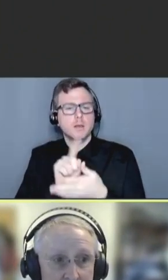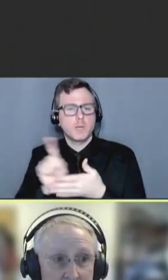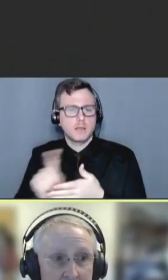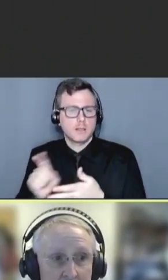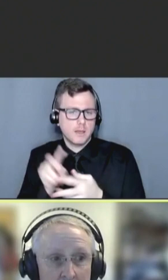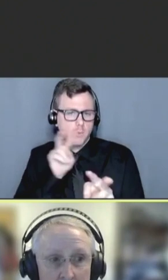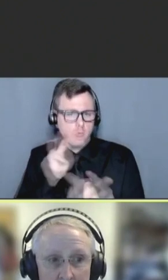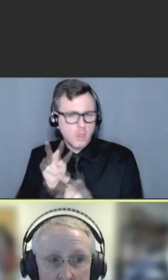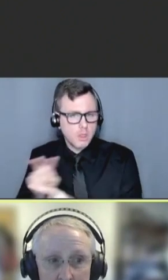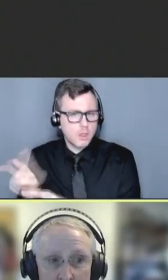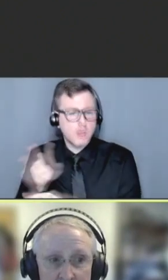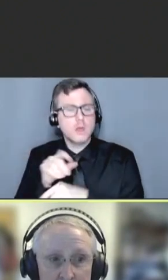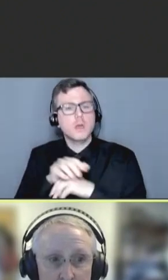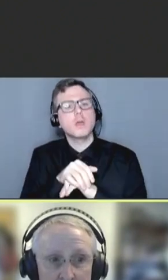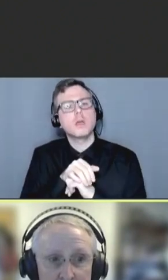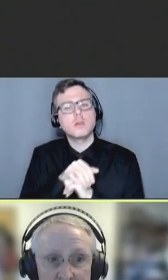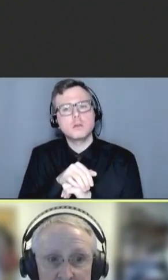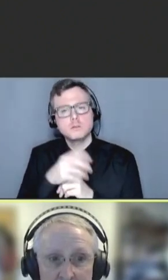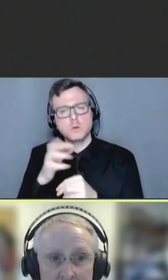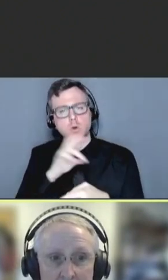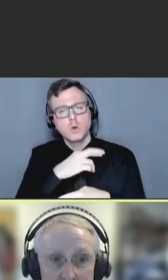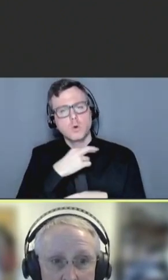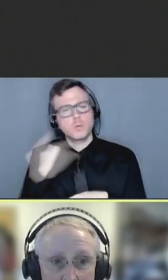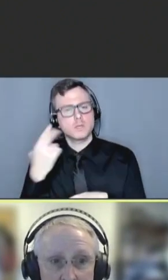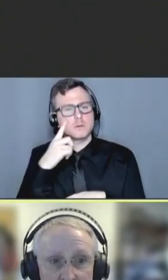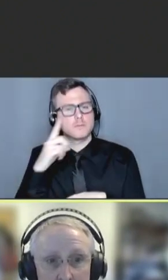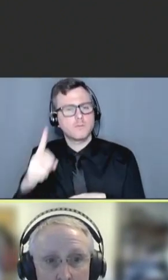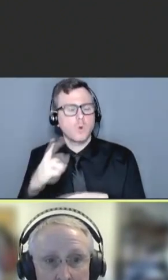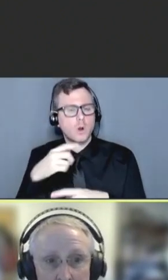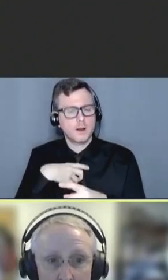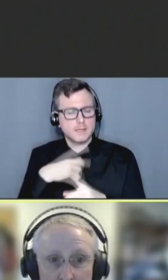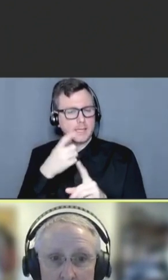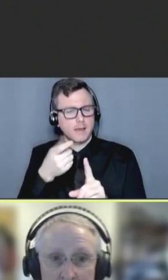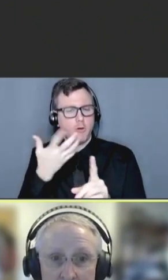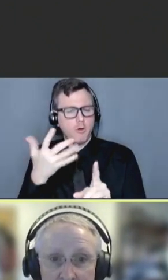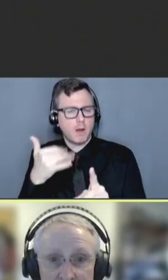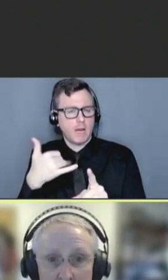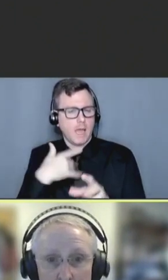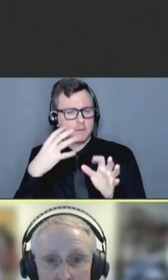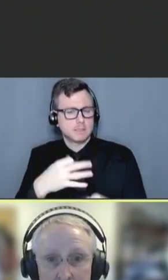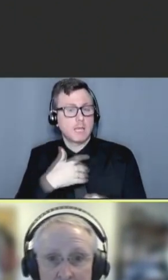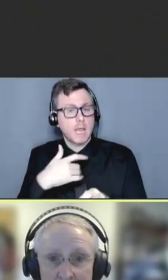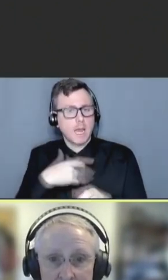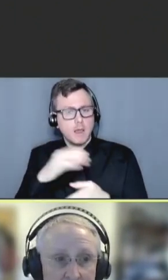looking at the risk for pre-specified outcomes in the one to 21 days following the bivalent